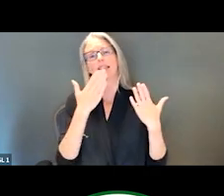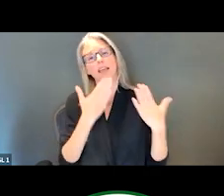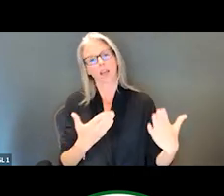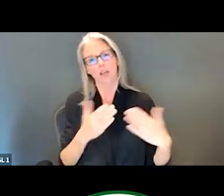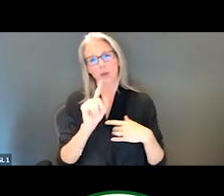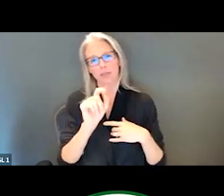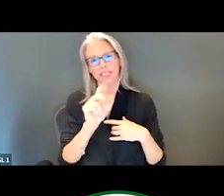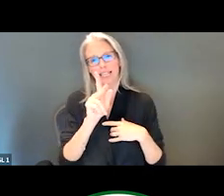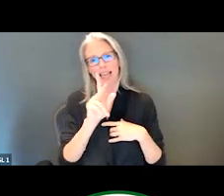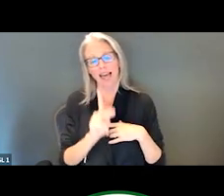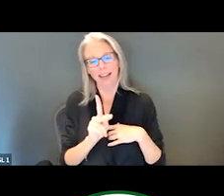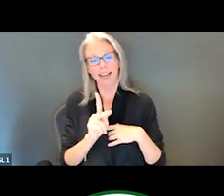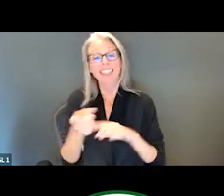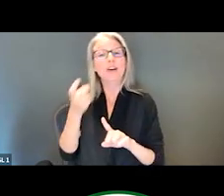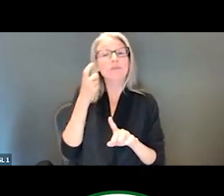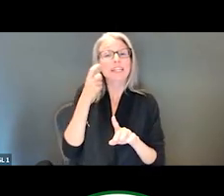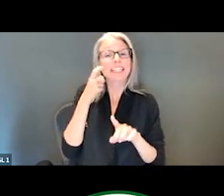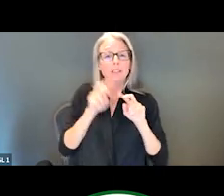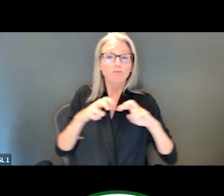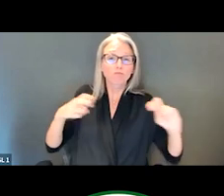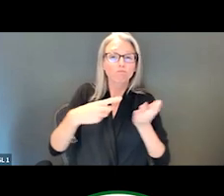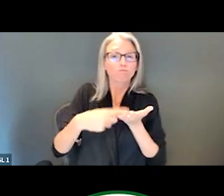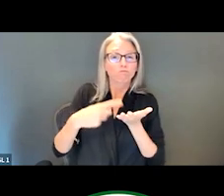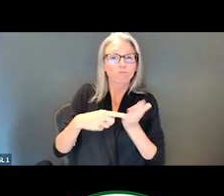thank you again to all the wonderful presenters we had this week.